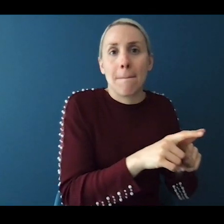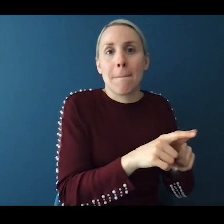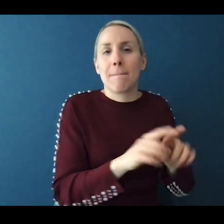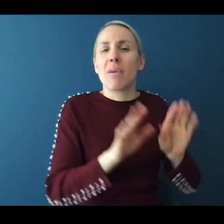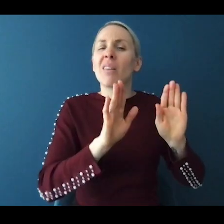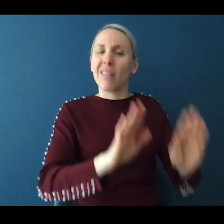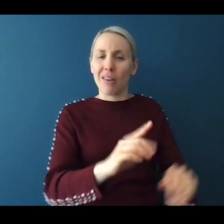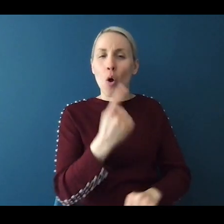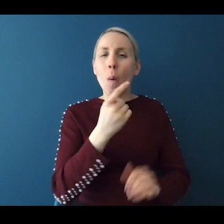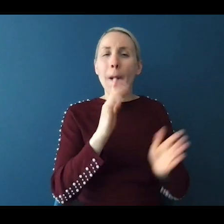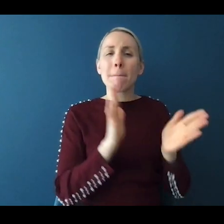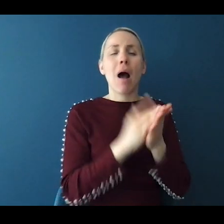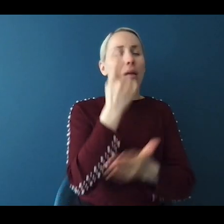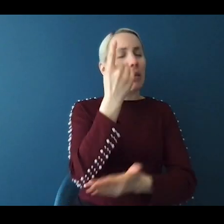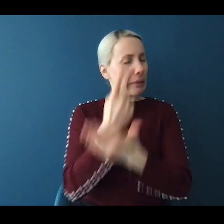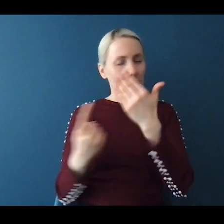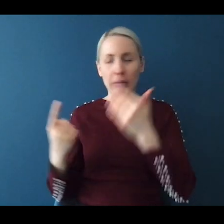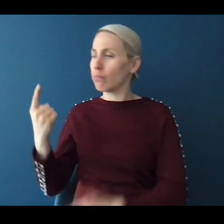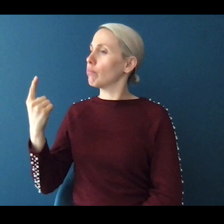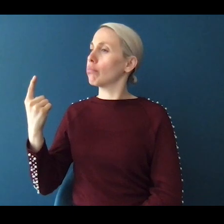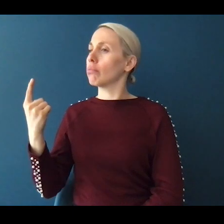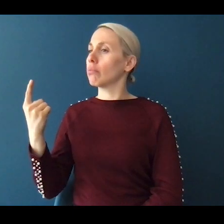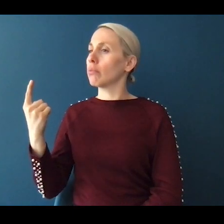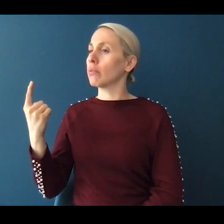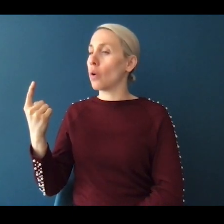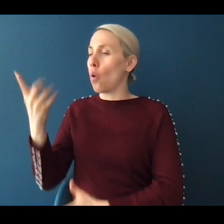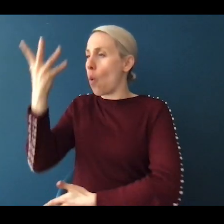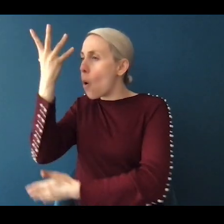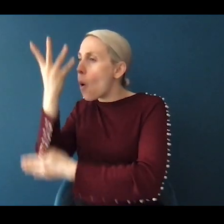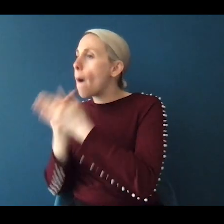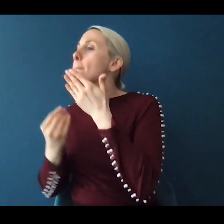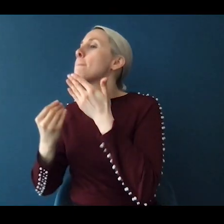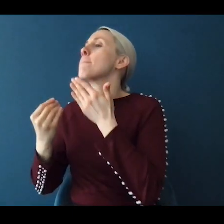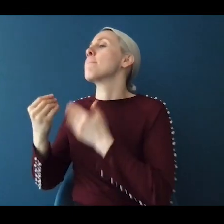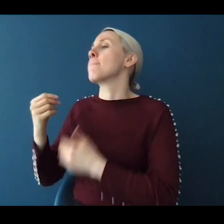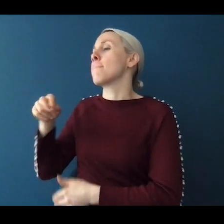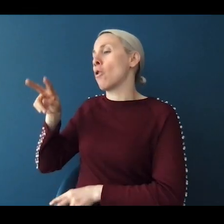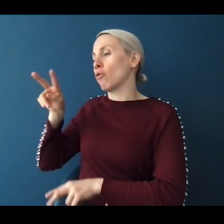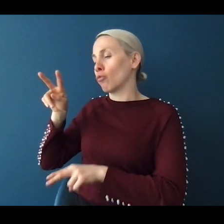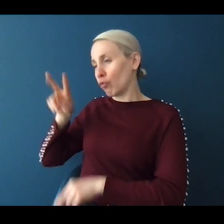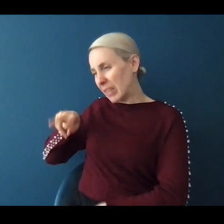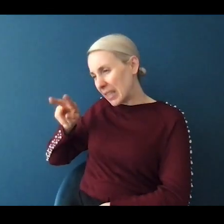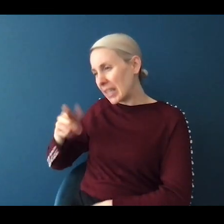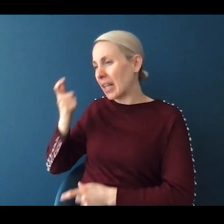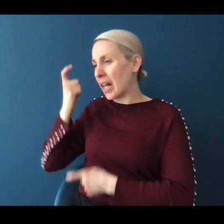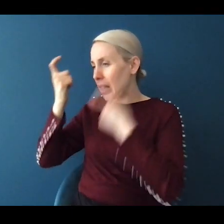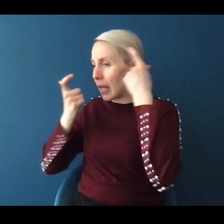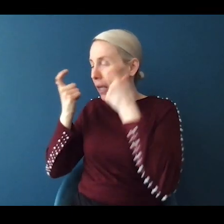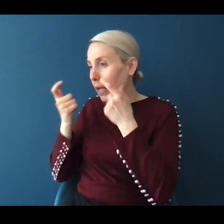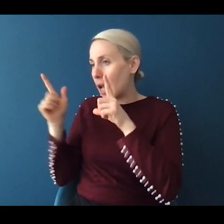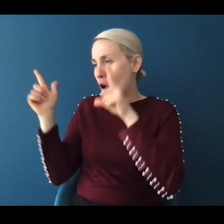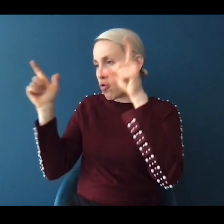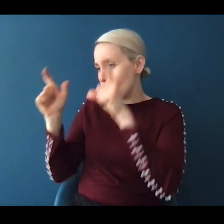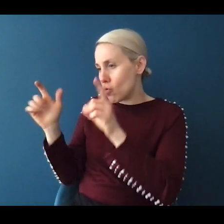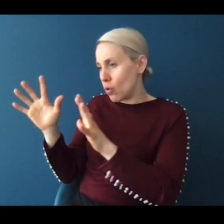just reading and thinking and being completely absorbed in that environment was a great opportunity